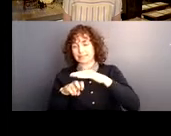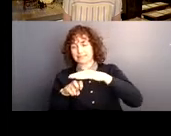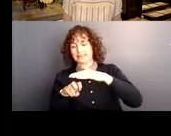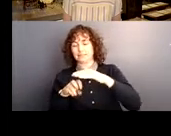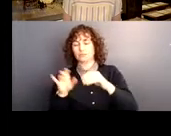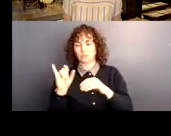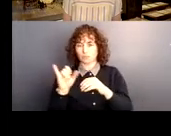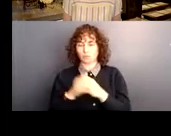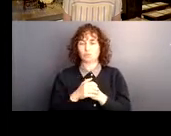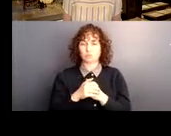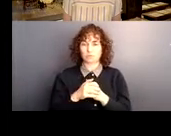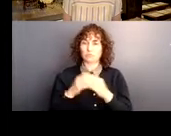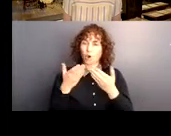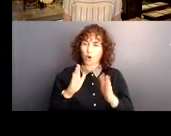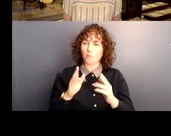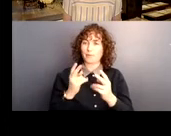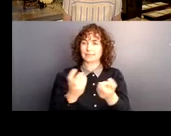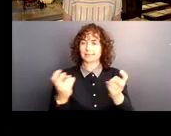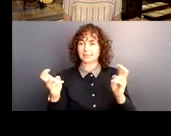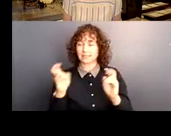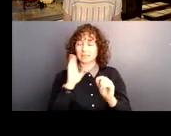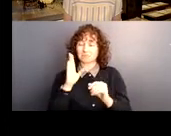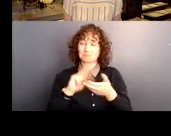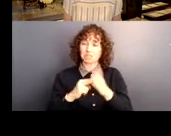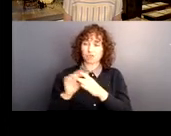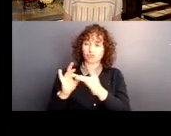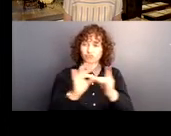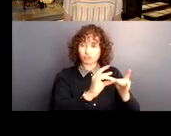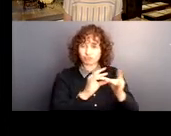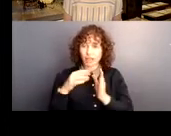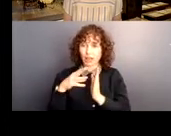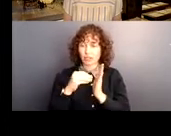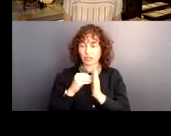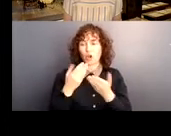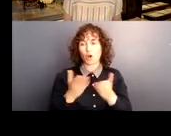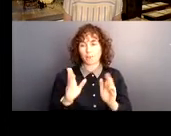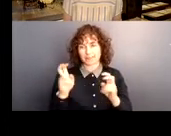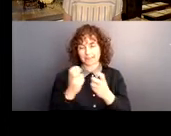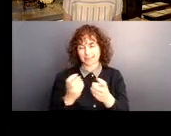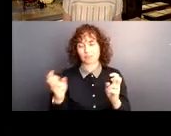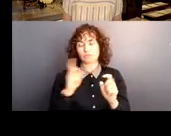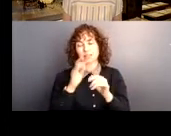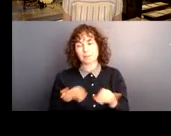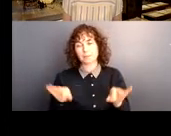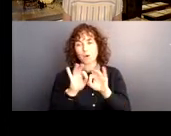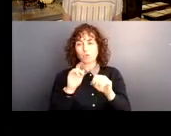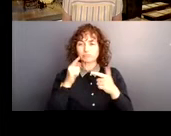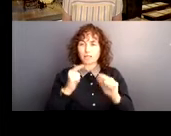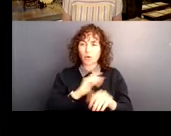Open seating ensures collaborative learning. Open seating is really important to allow all students to engage in rich conversations